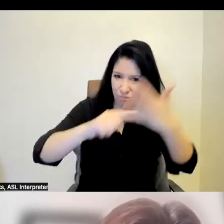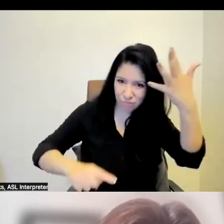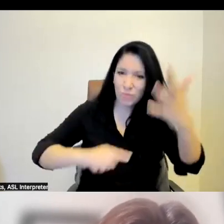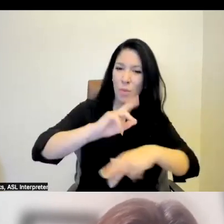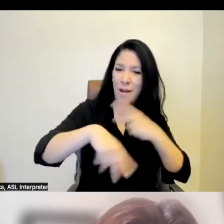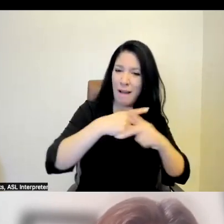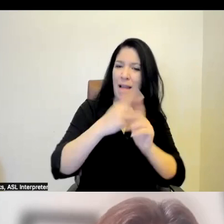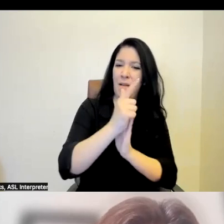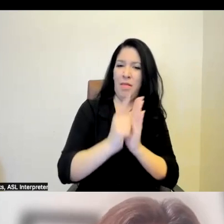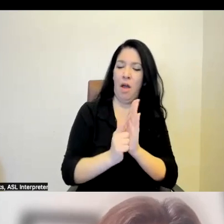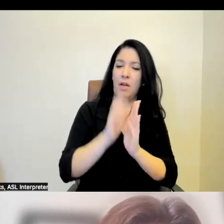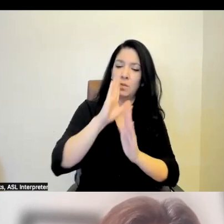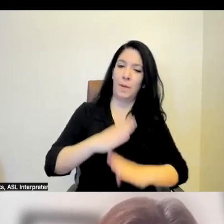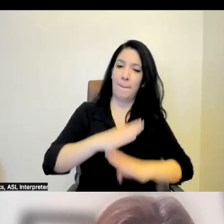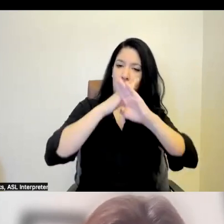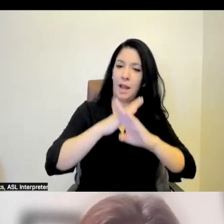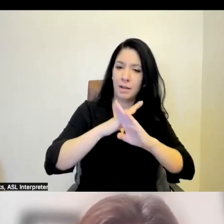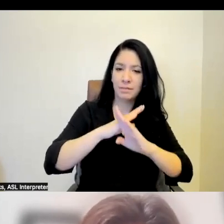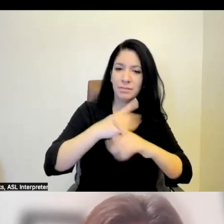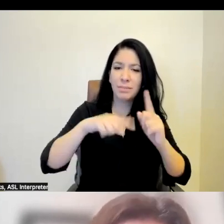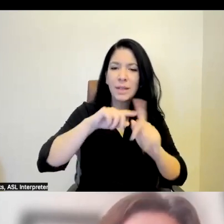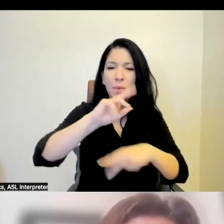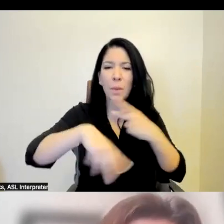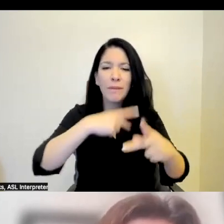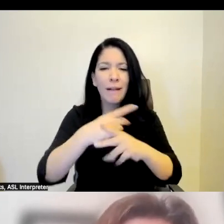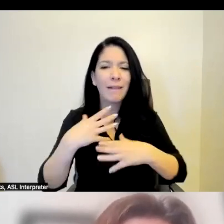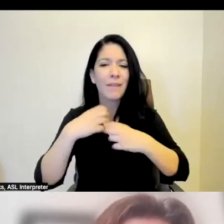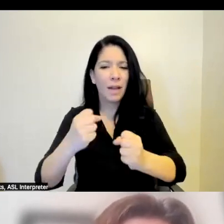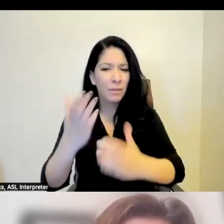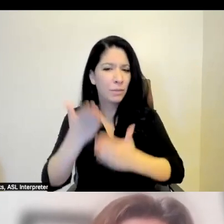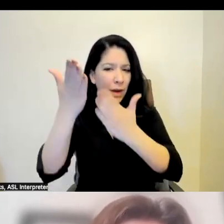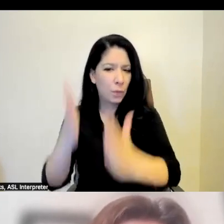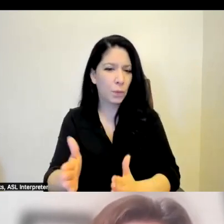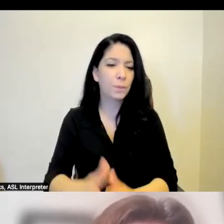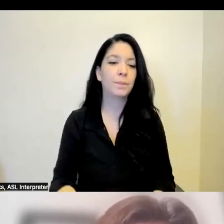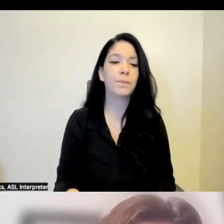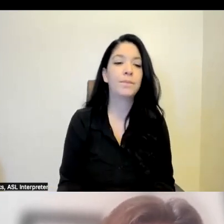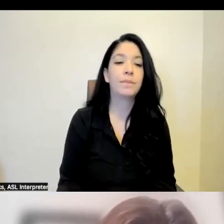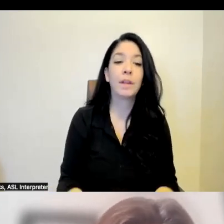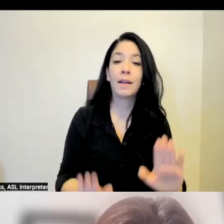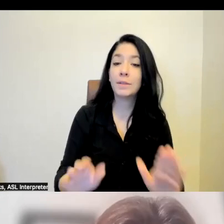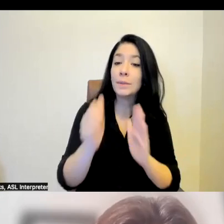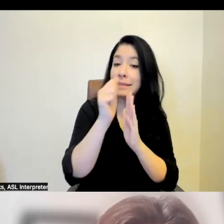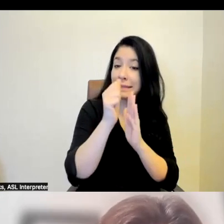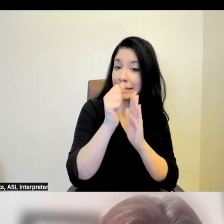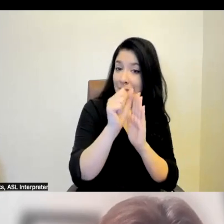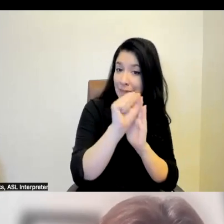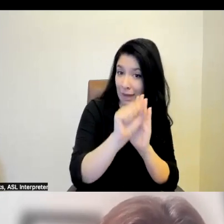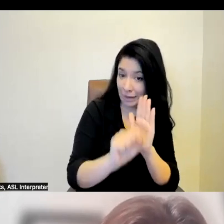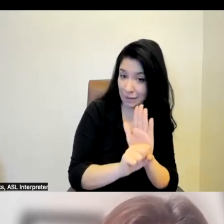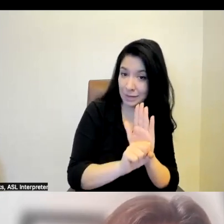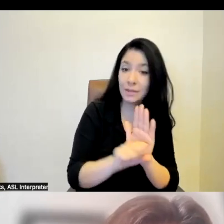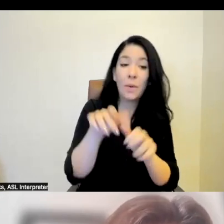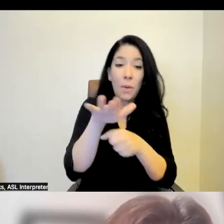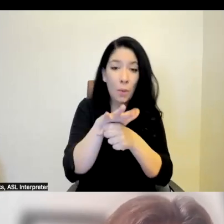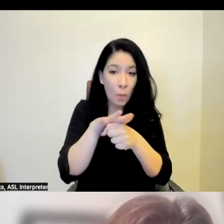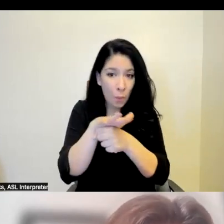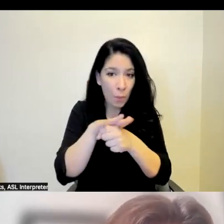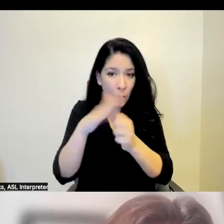cover what types of healthcare providers. So if it's a state or a local healthcare provider. So